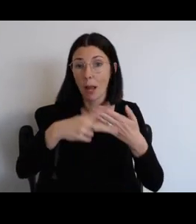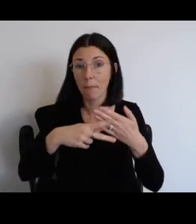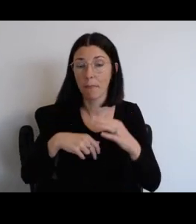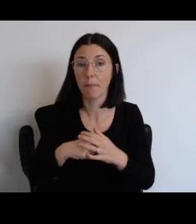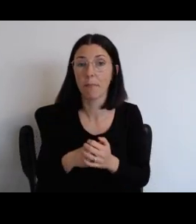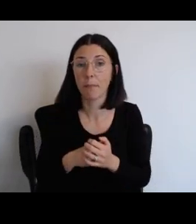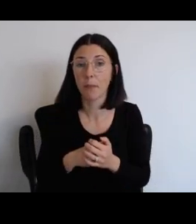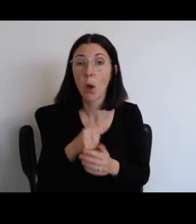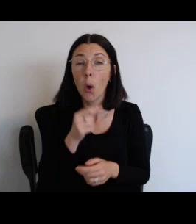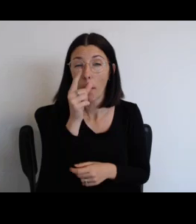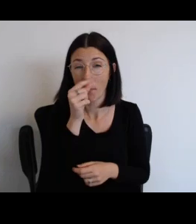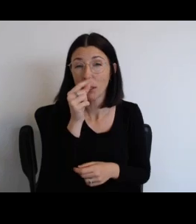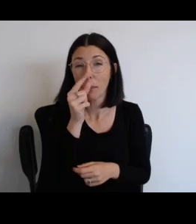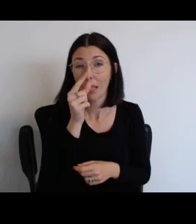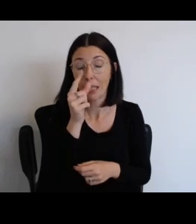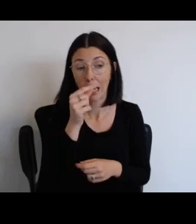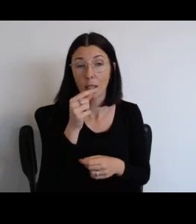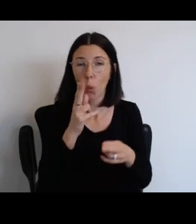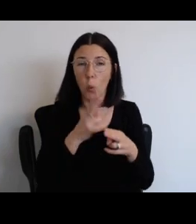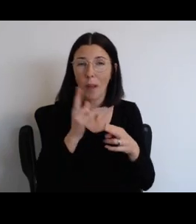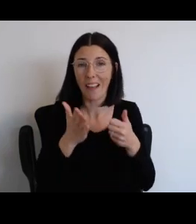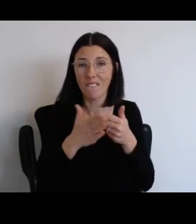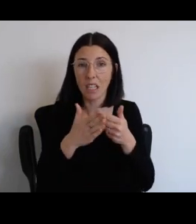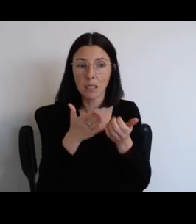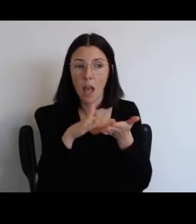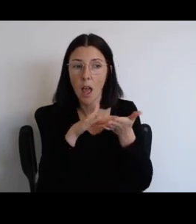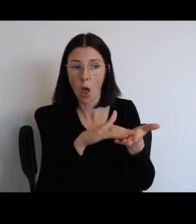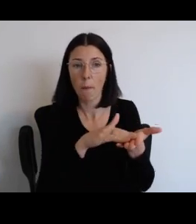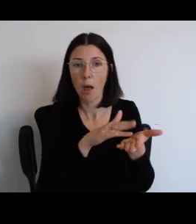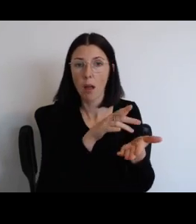and understanding about why it's important for children to spend time with each of their parents